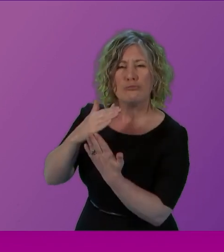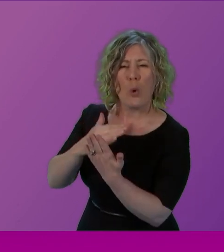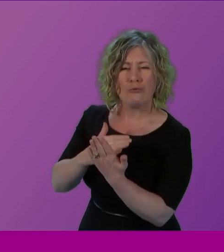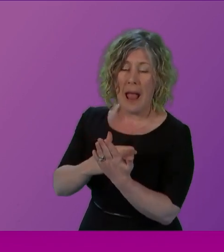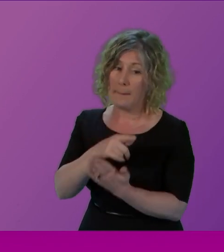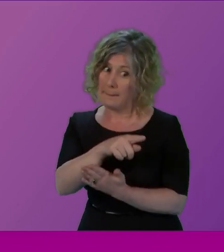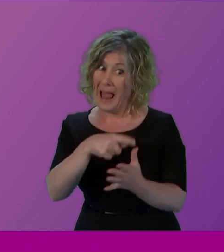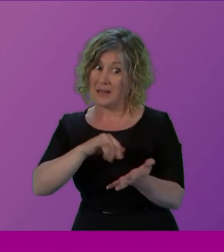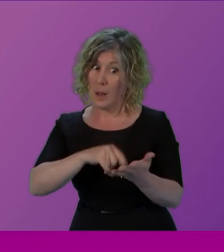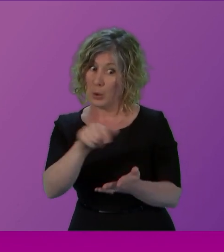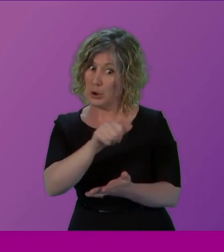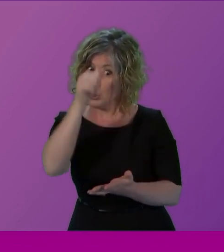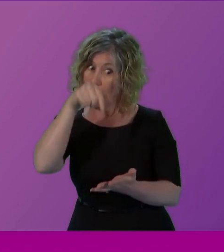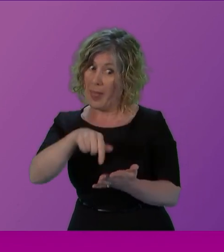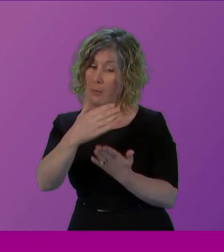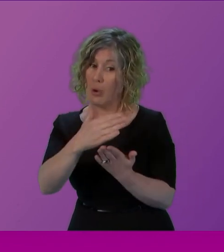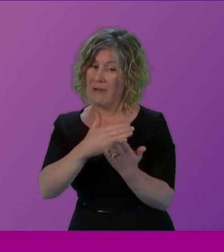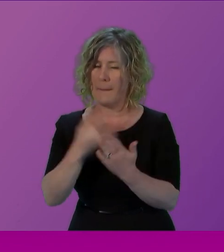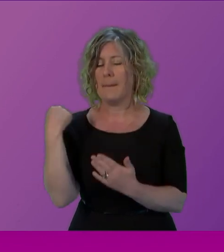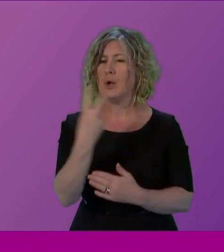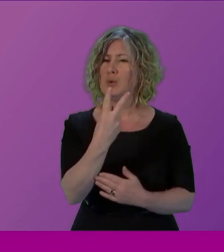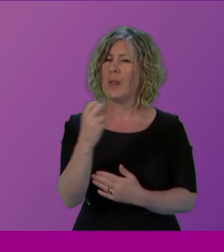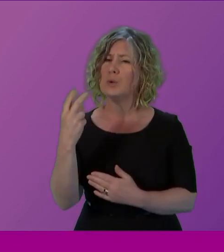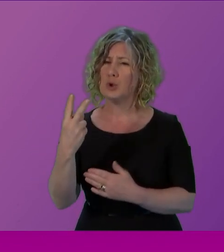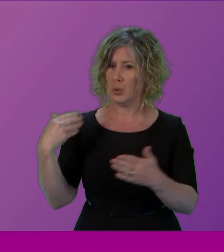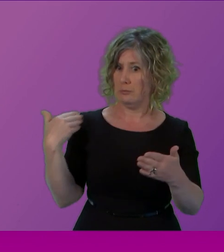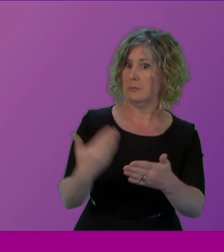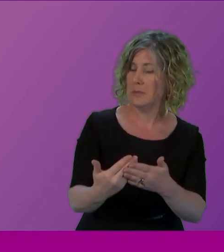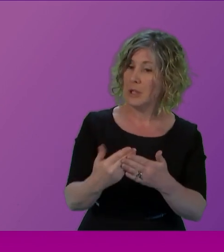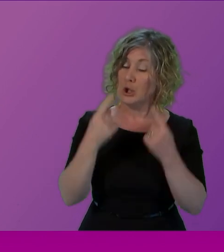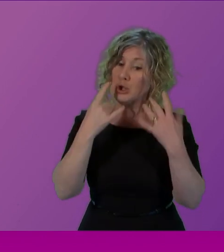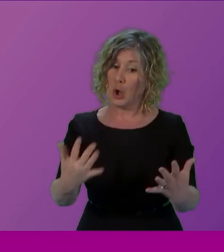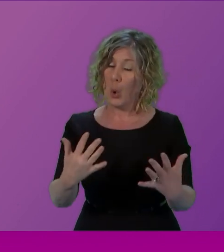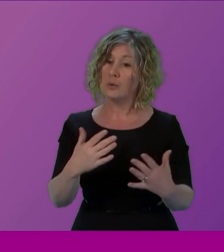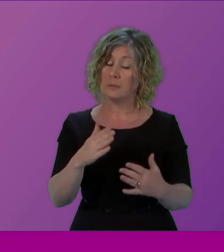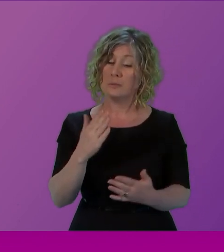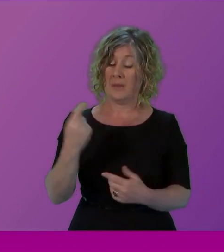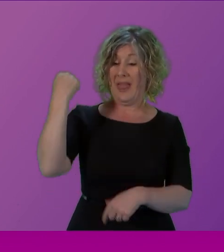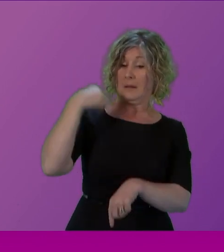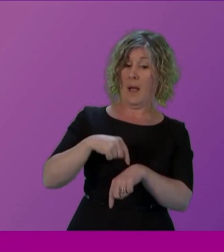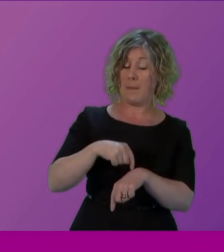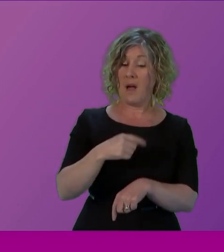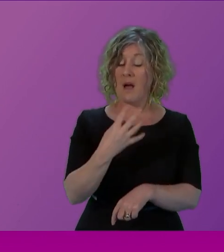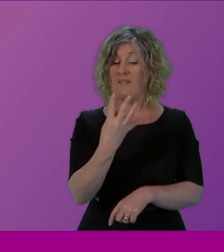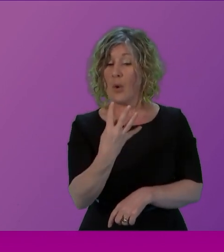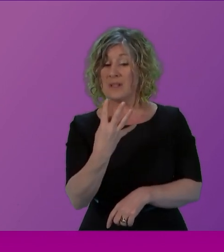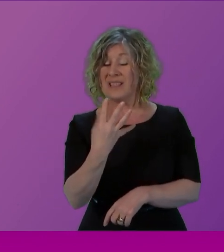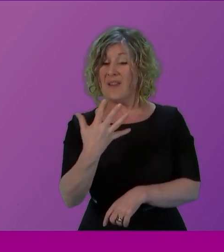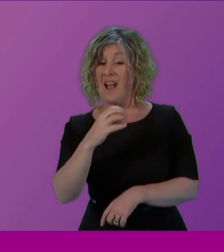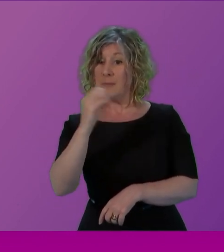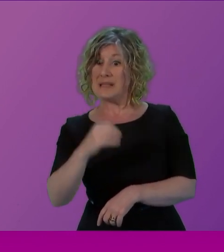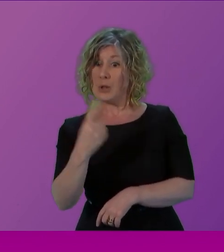aware of this—45 per cent of primary 1 children had no obvious decay experience.